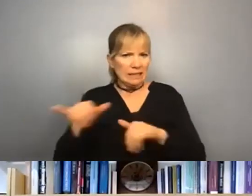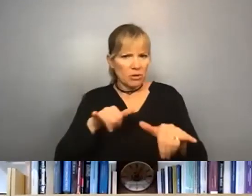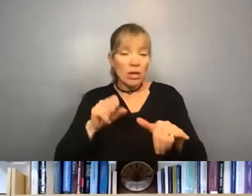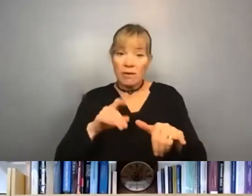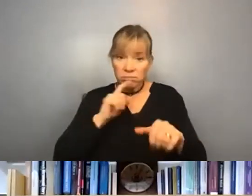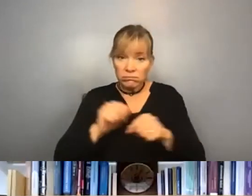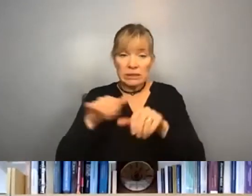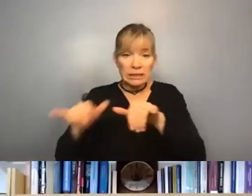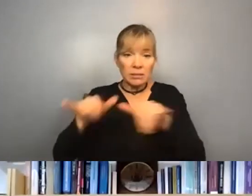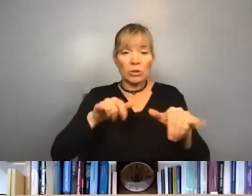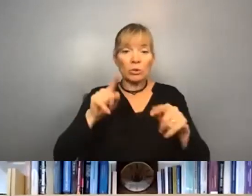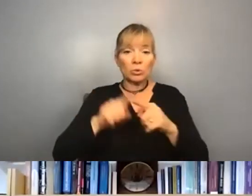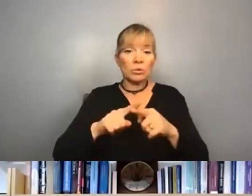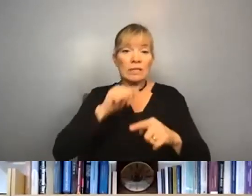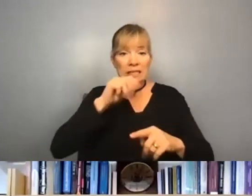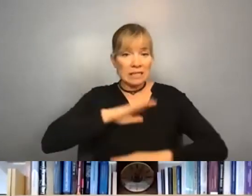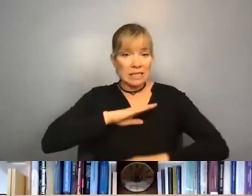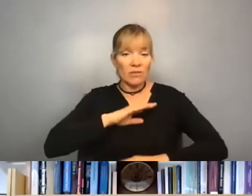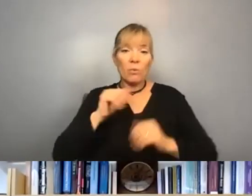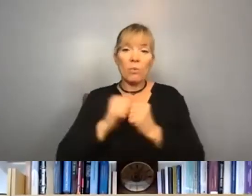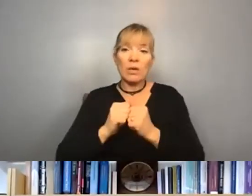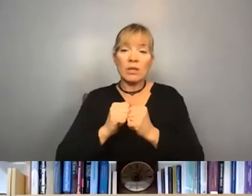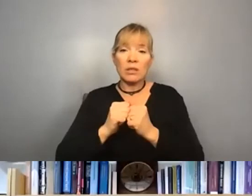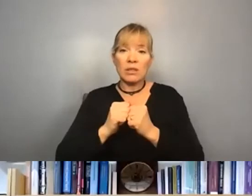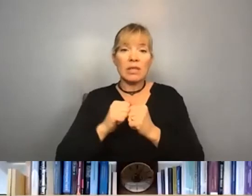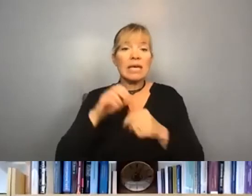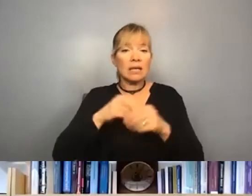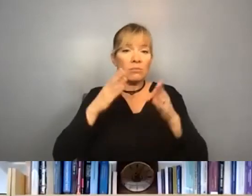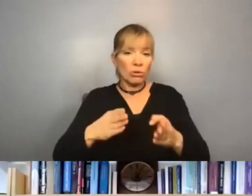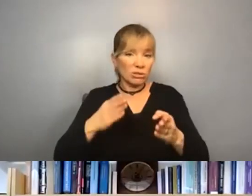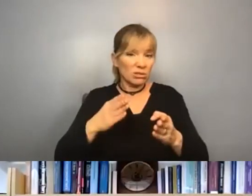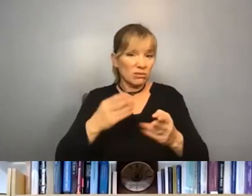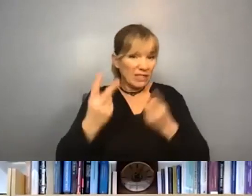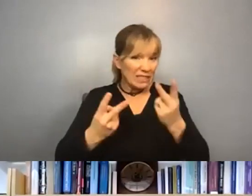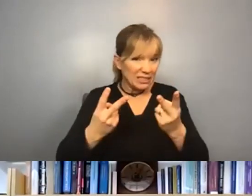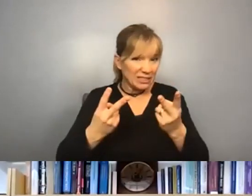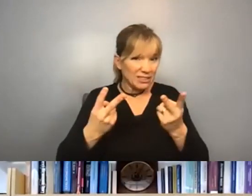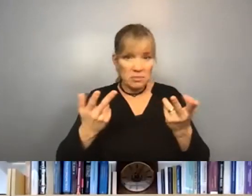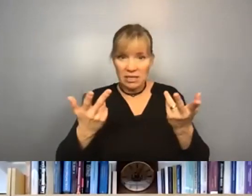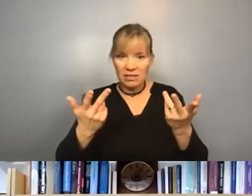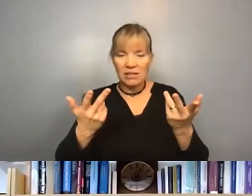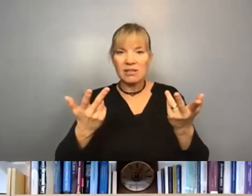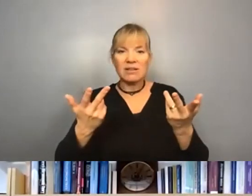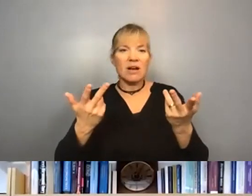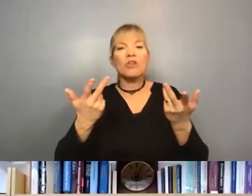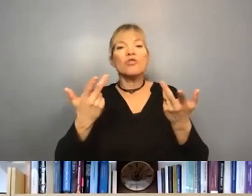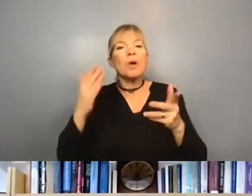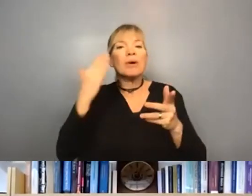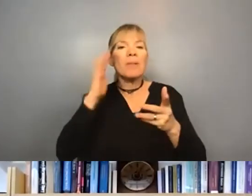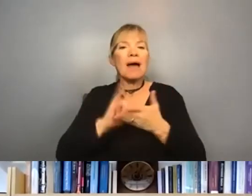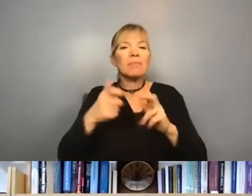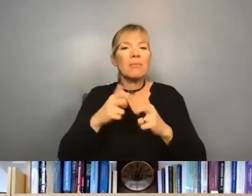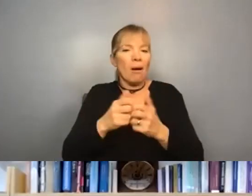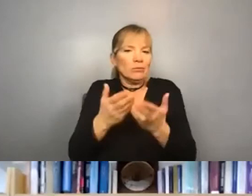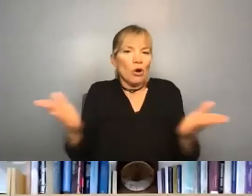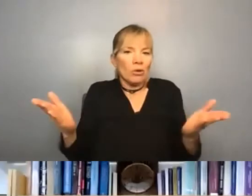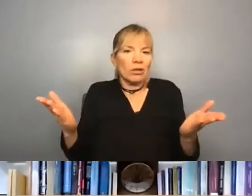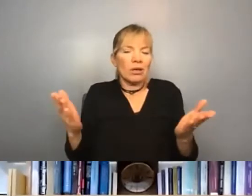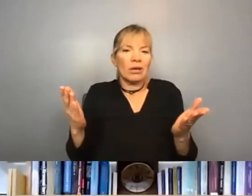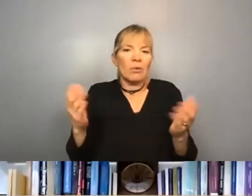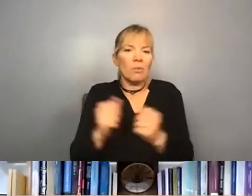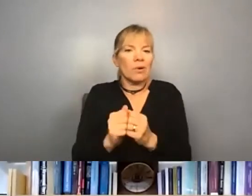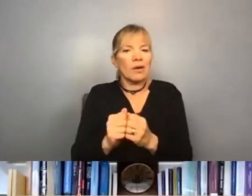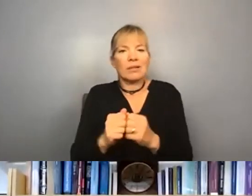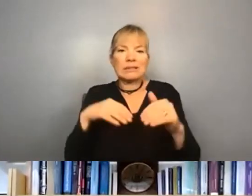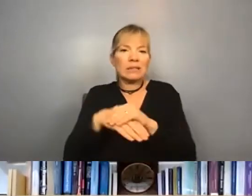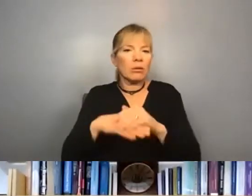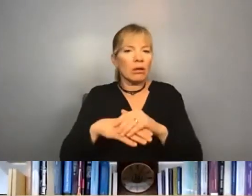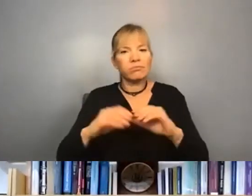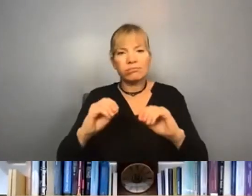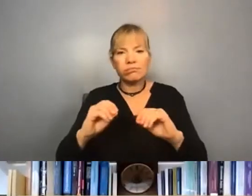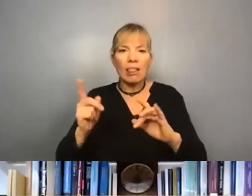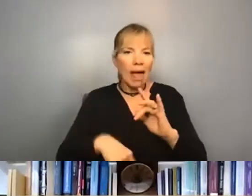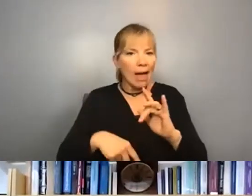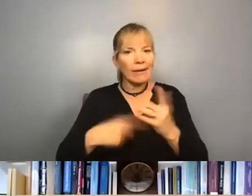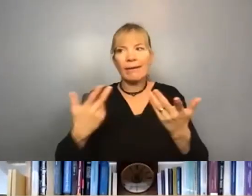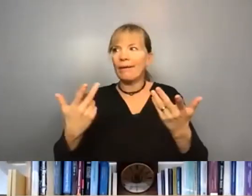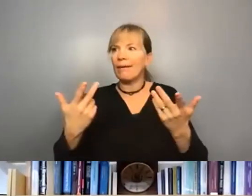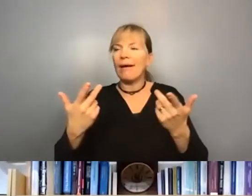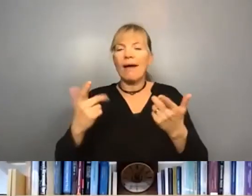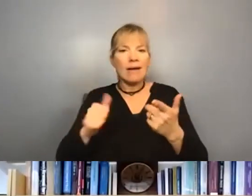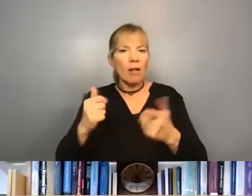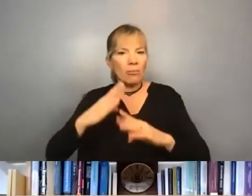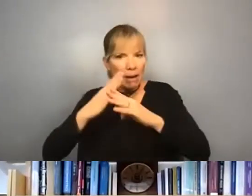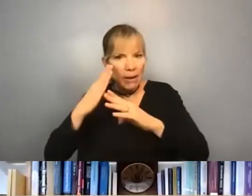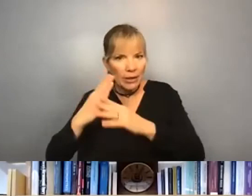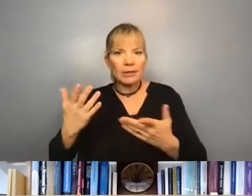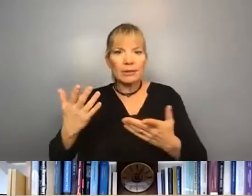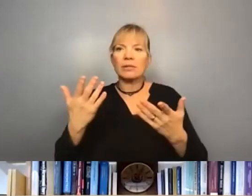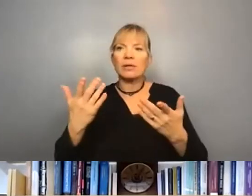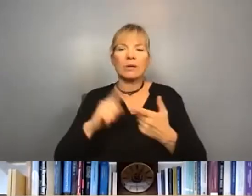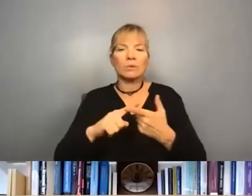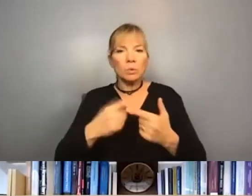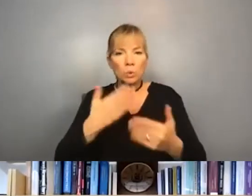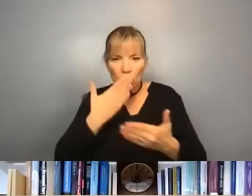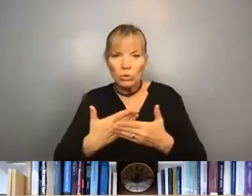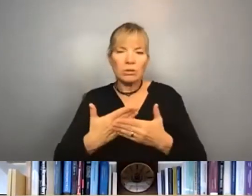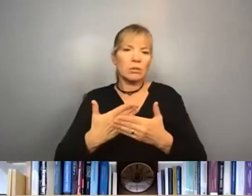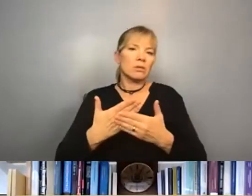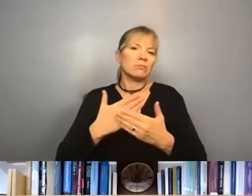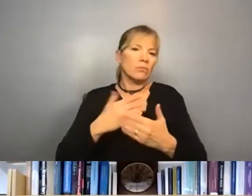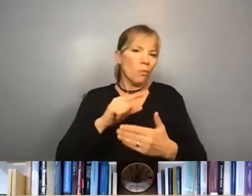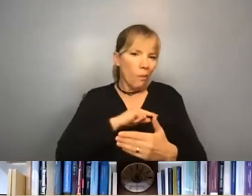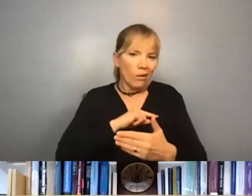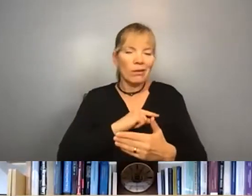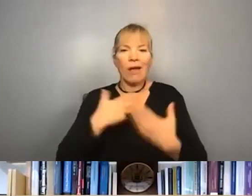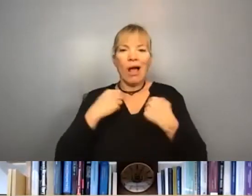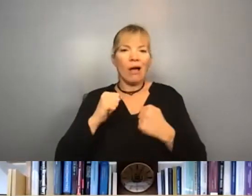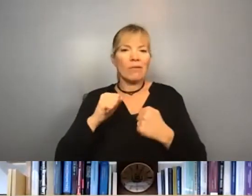Thank you.